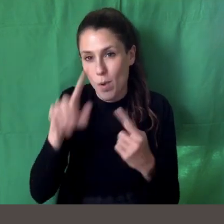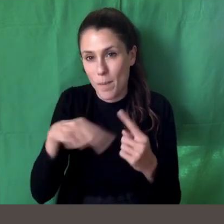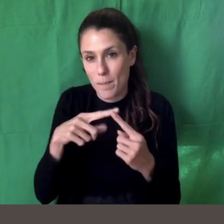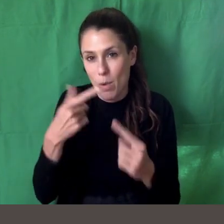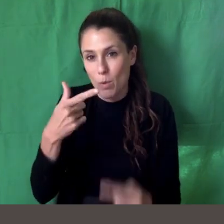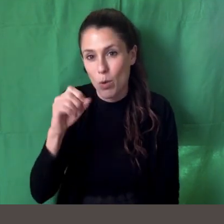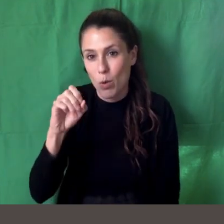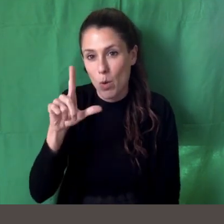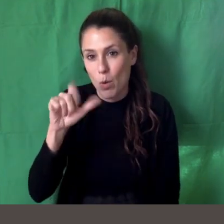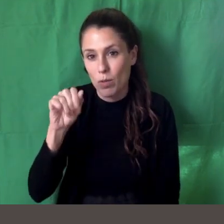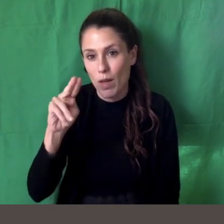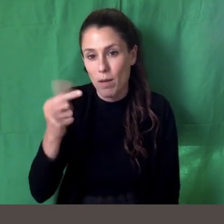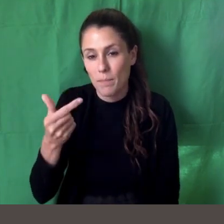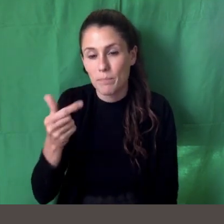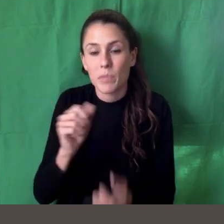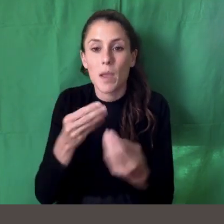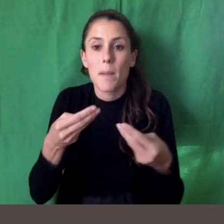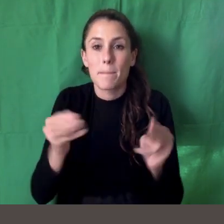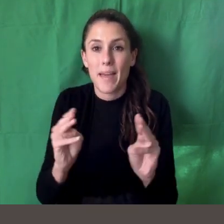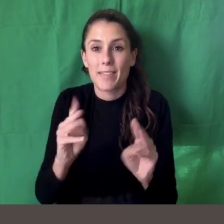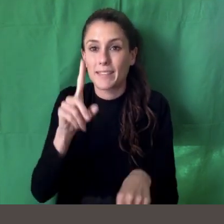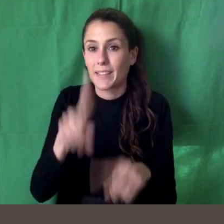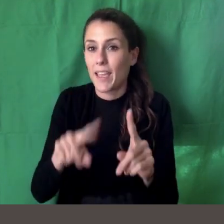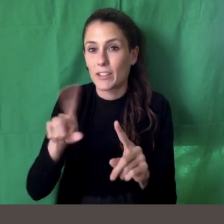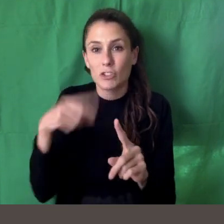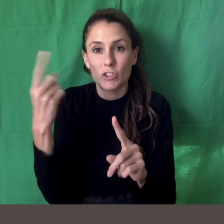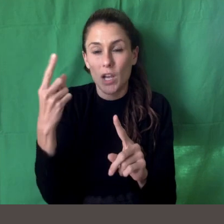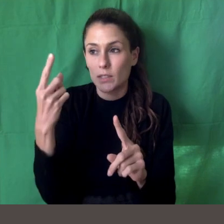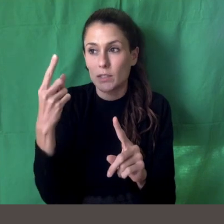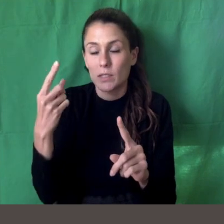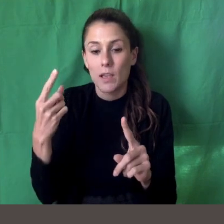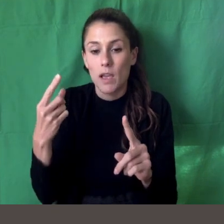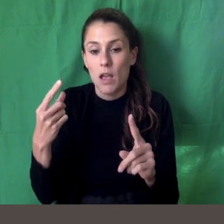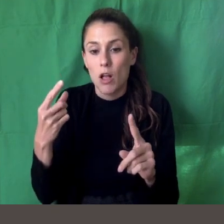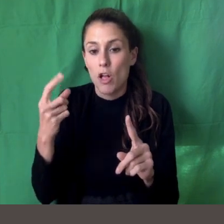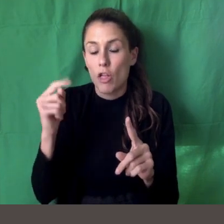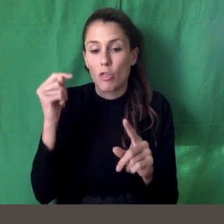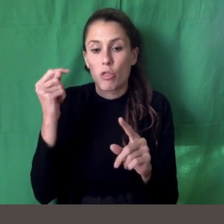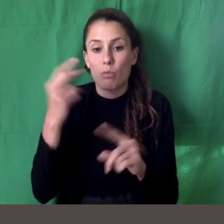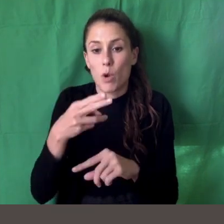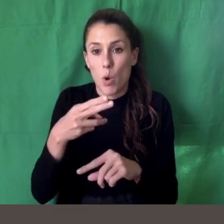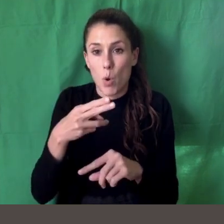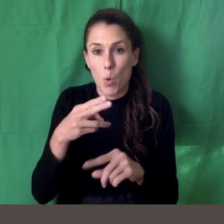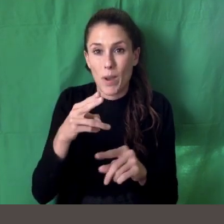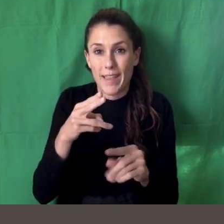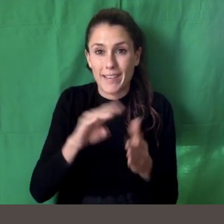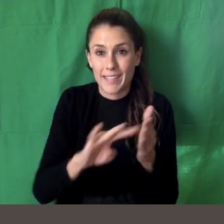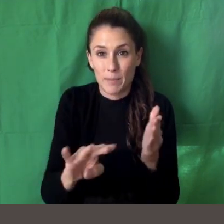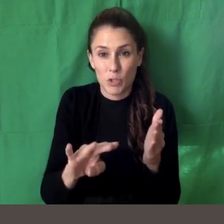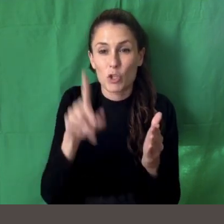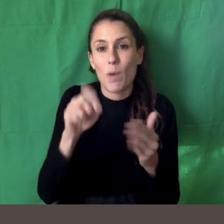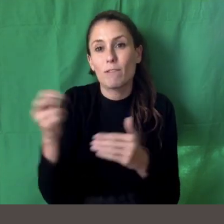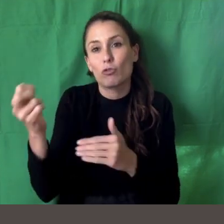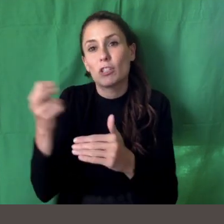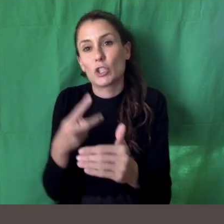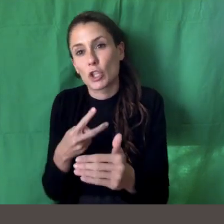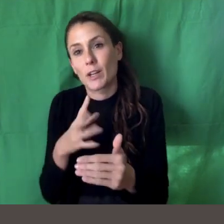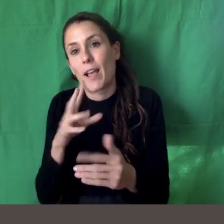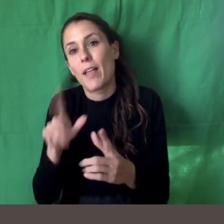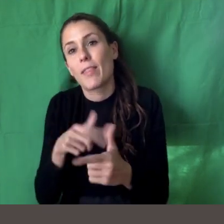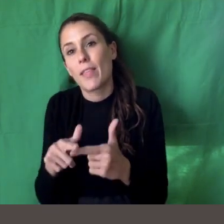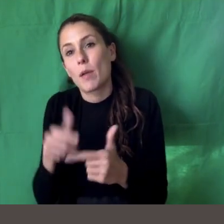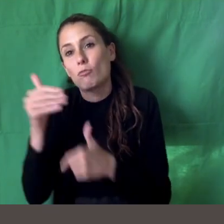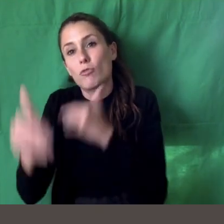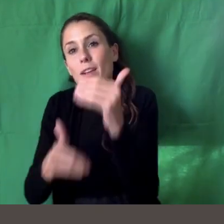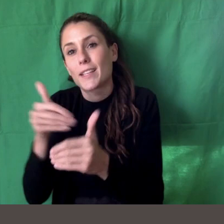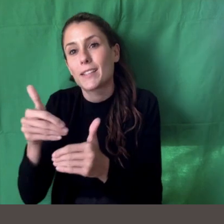Golang. In Golang, methods can't just throw exceptions, you have to return them and then process them at